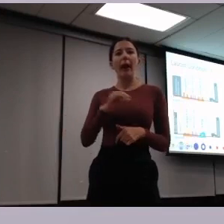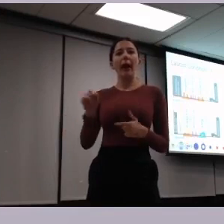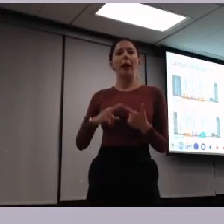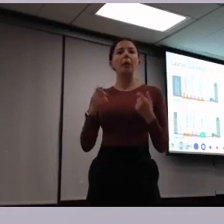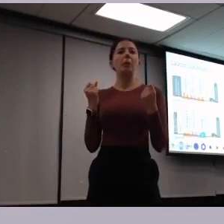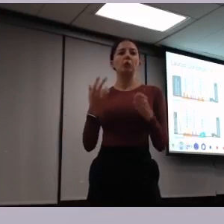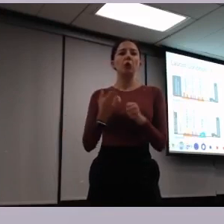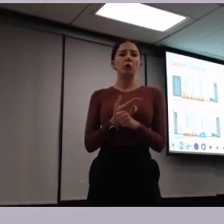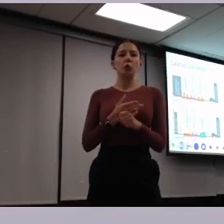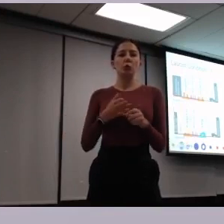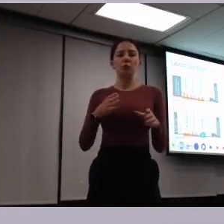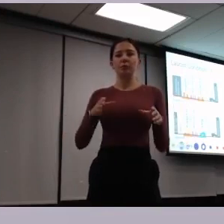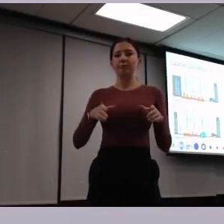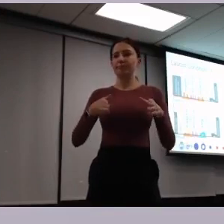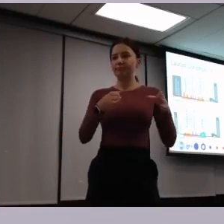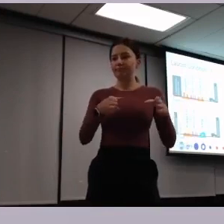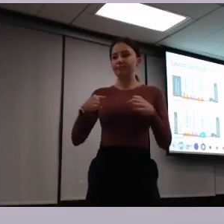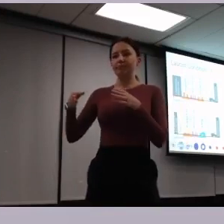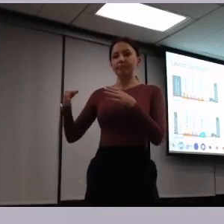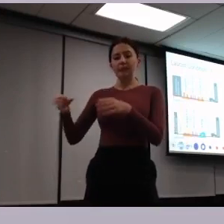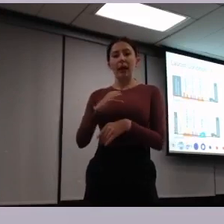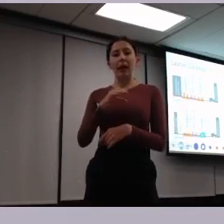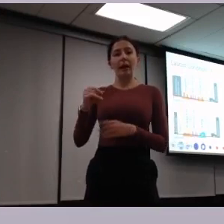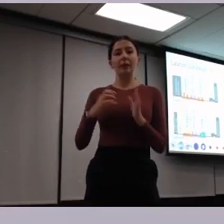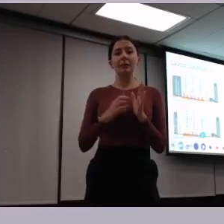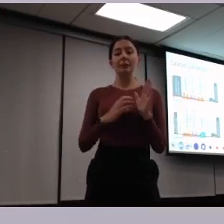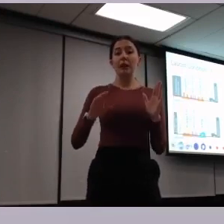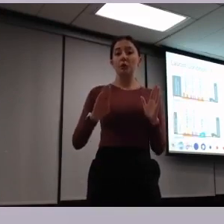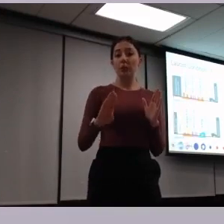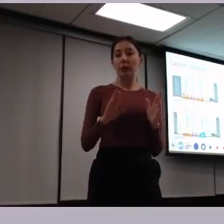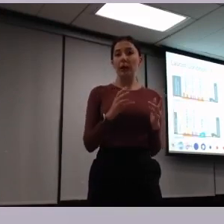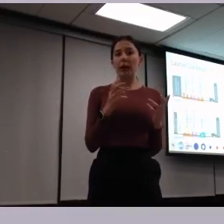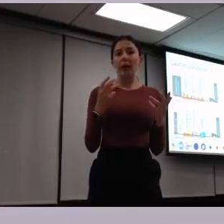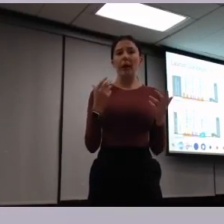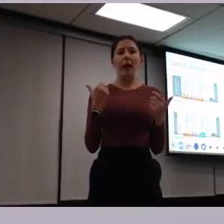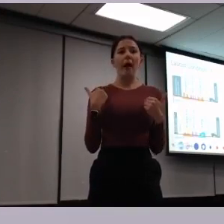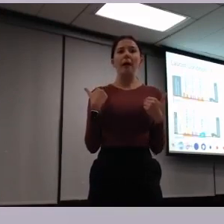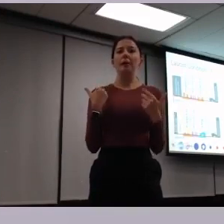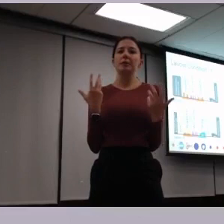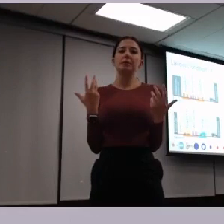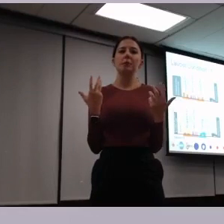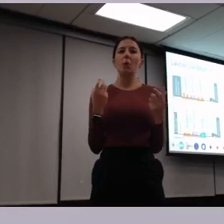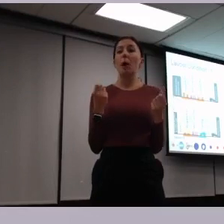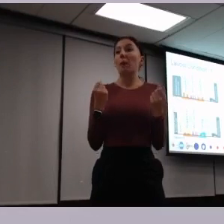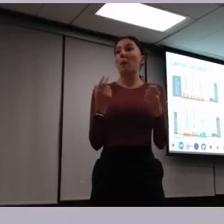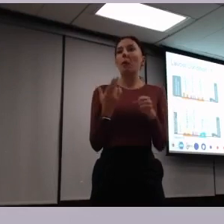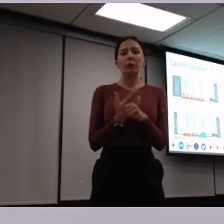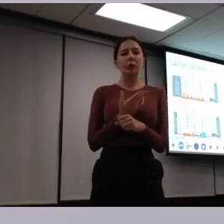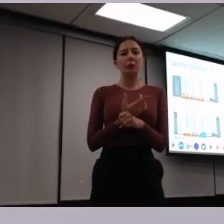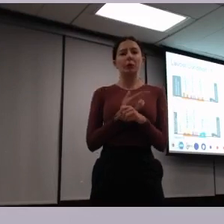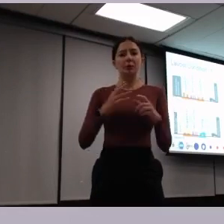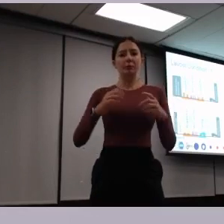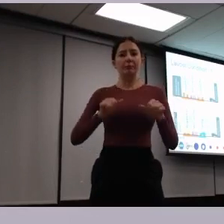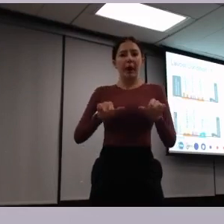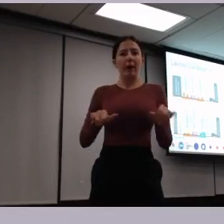on both sides and the section becomes mid-block. So here we have the long use pass in the middle of program areas